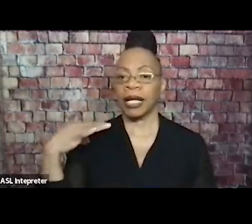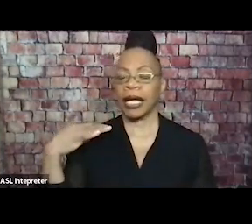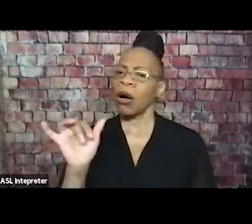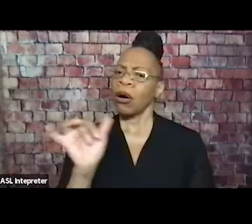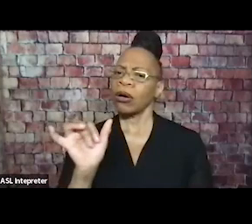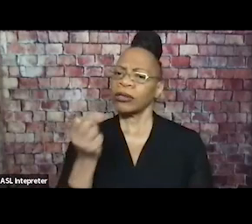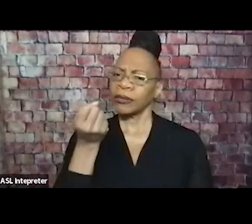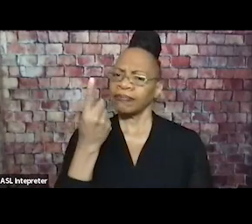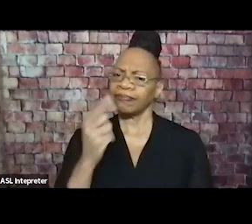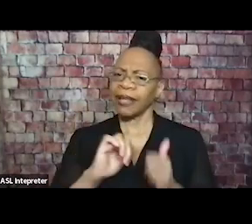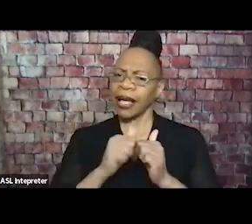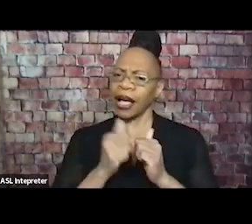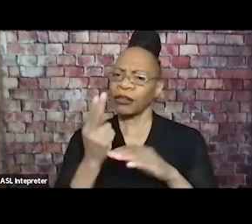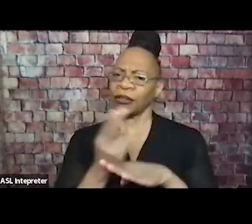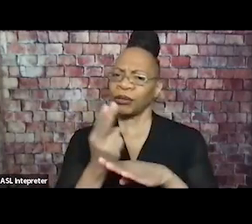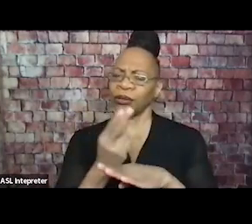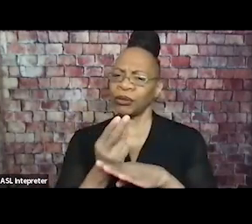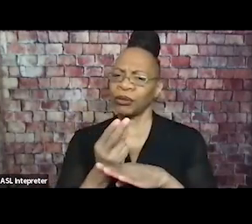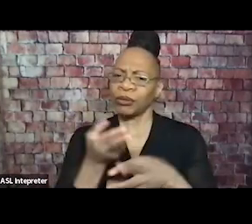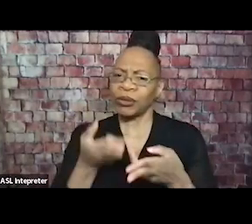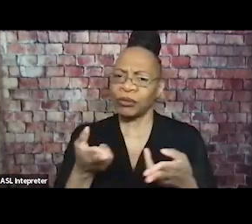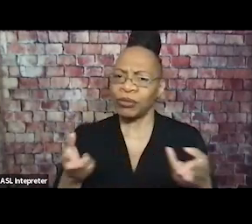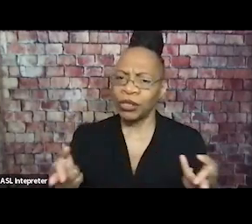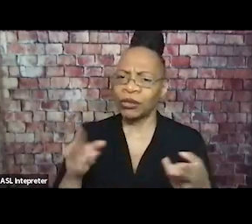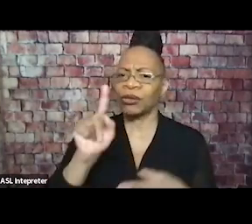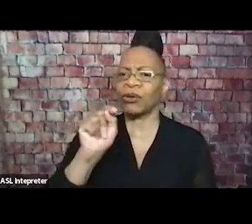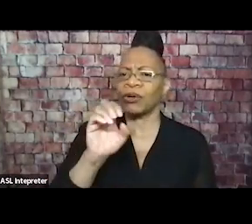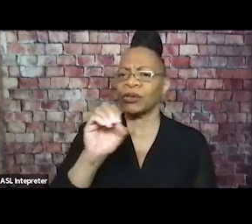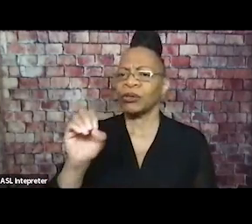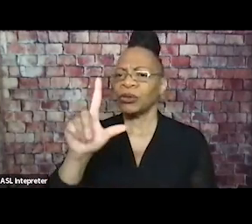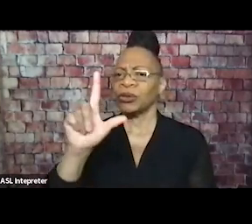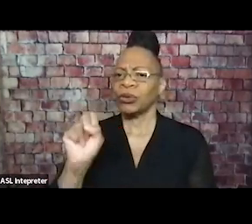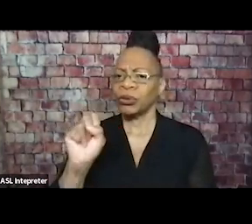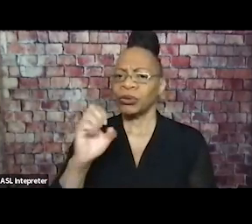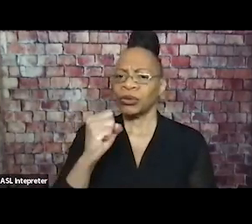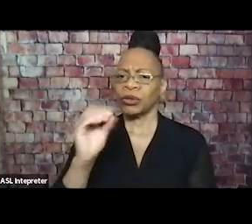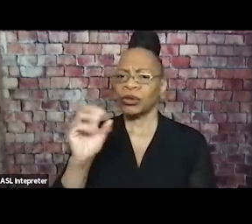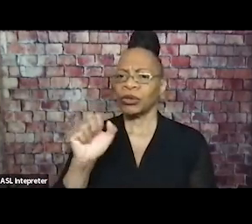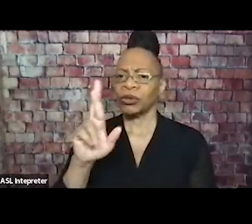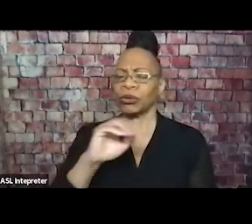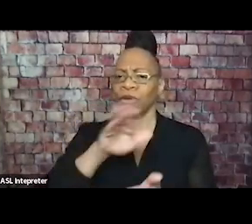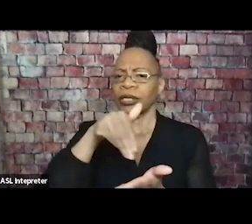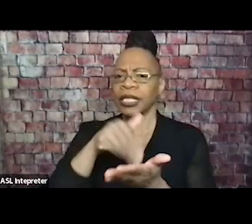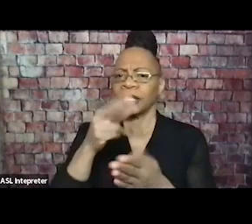that we've developed here at the SOAR TA Center to really help you, you know, write effective MSRs.